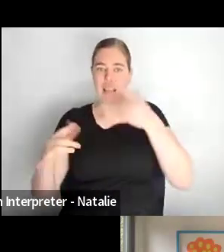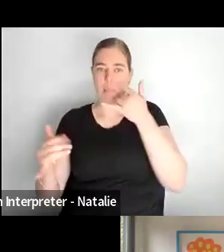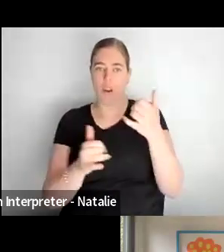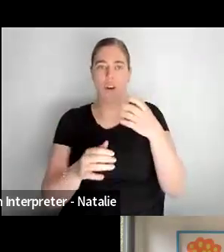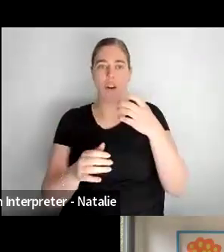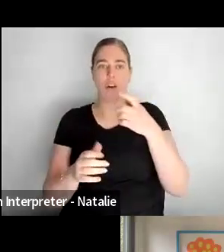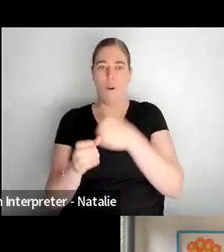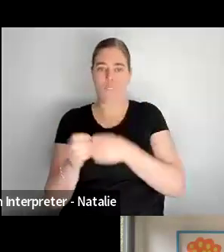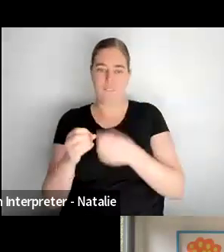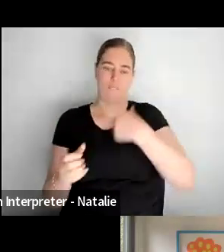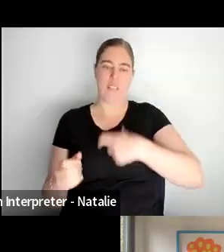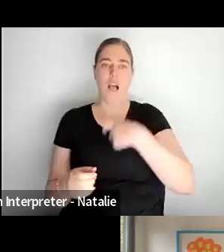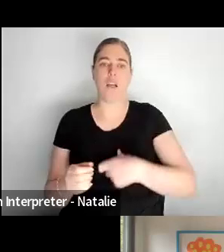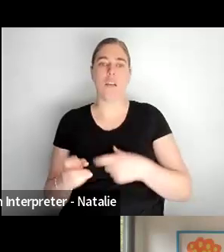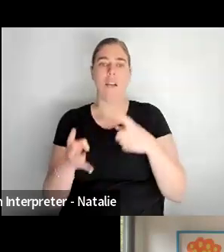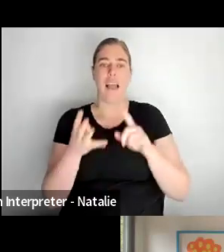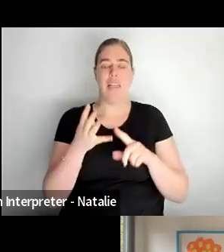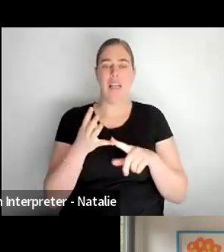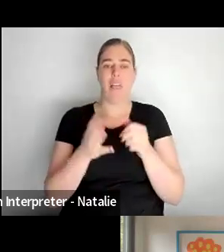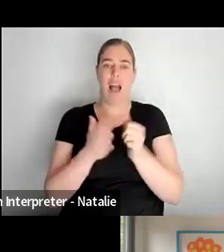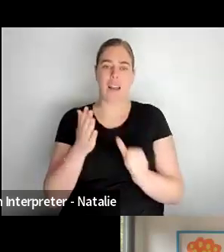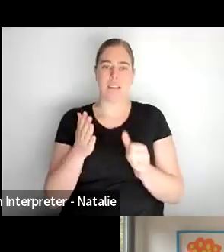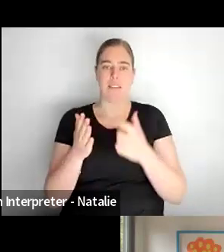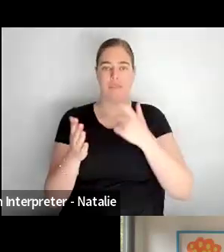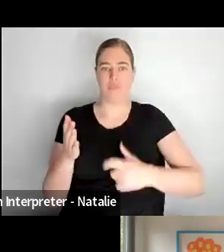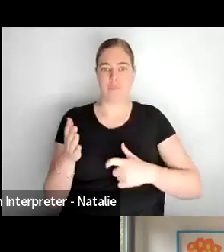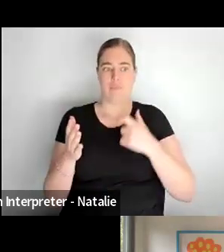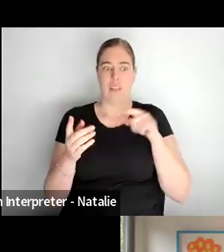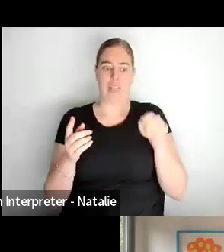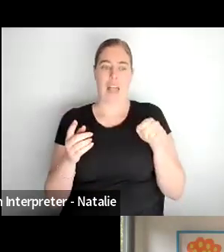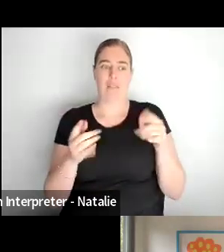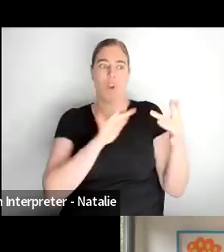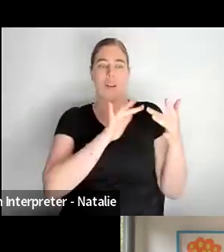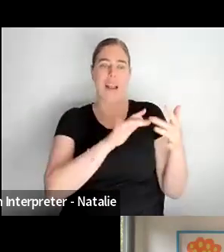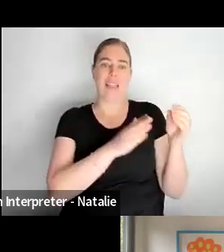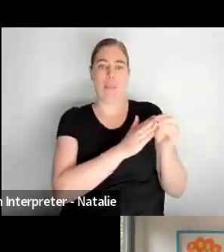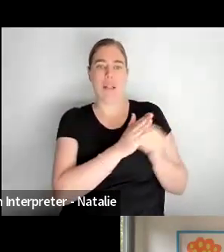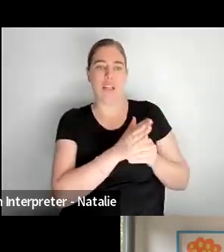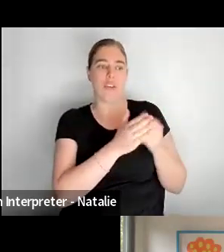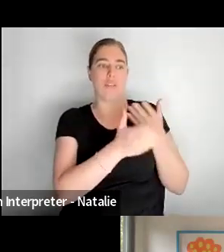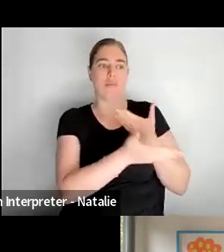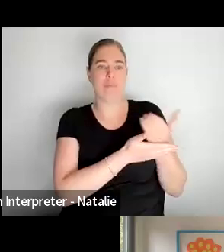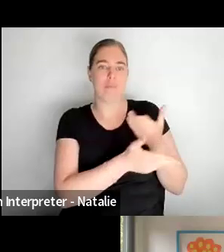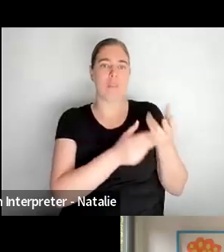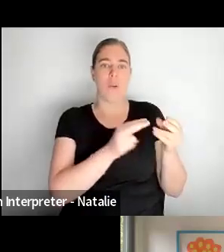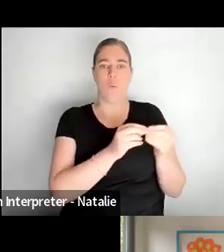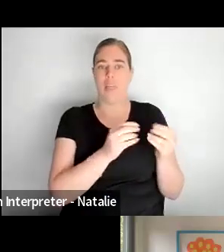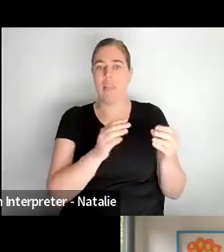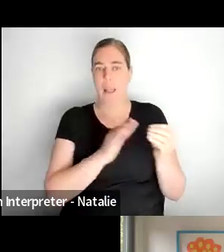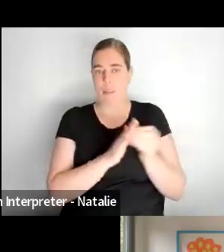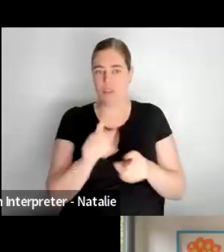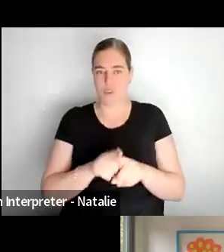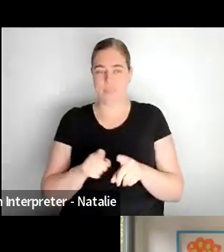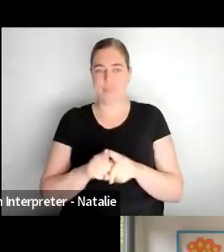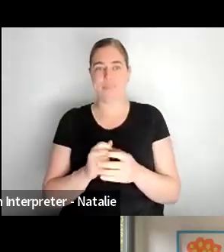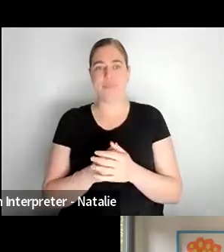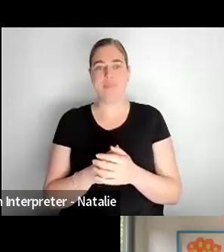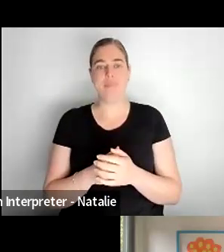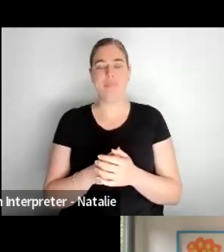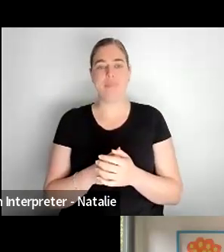who is on the phone advising applicants and can speak to the criteria. So it's very much - you are